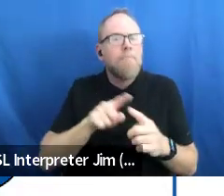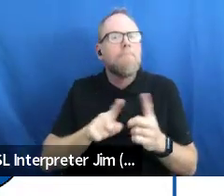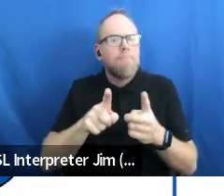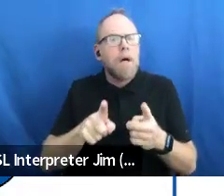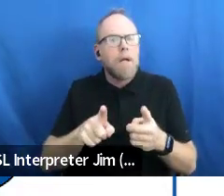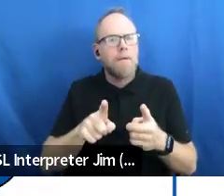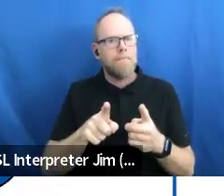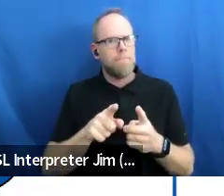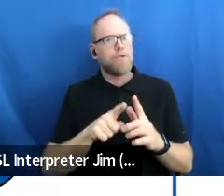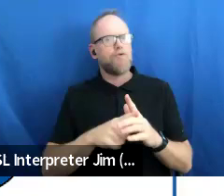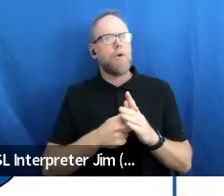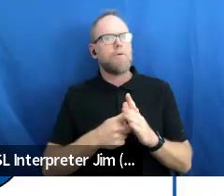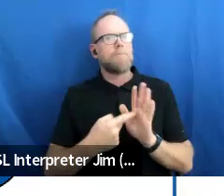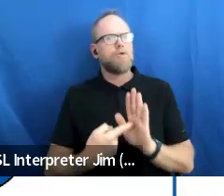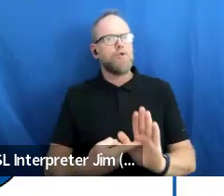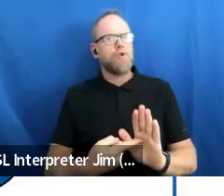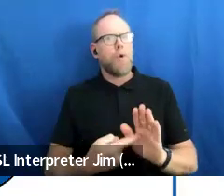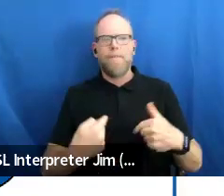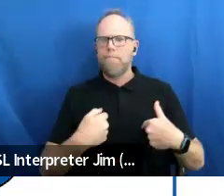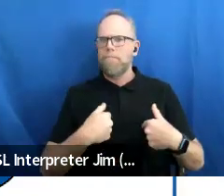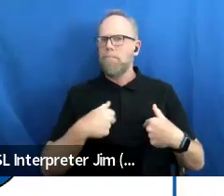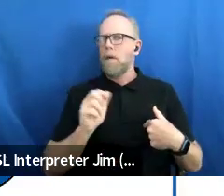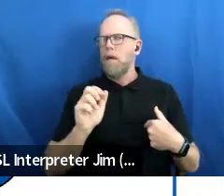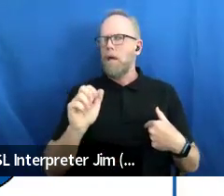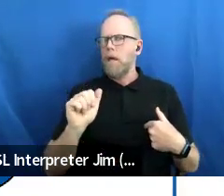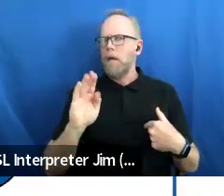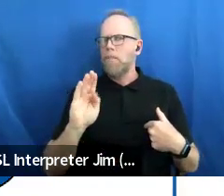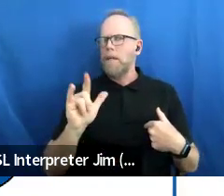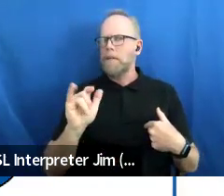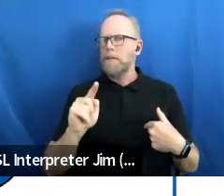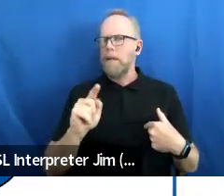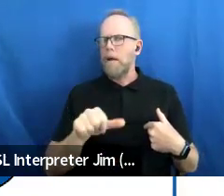attitudes in the classroom that they don't even realize are there.